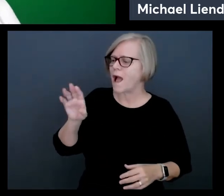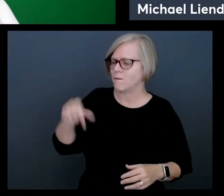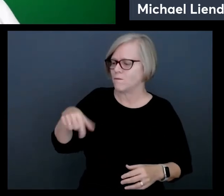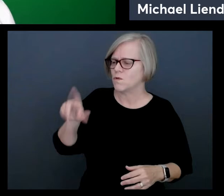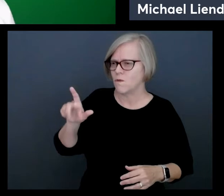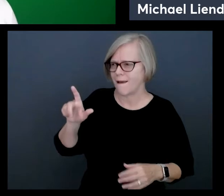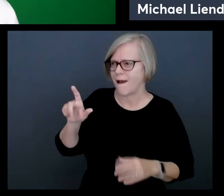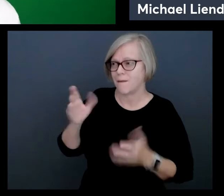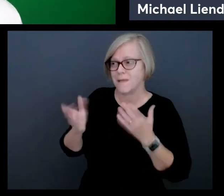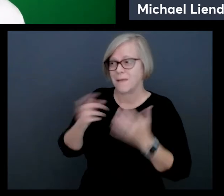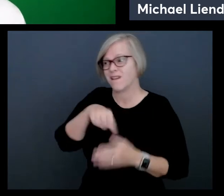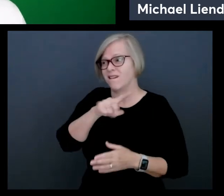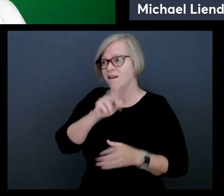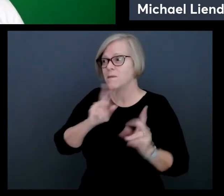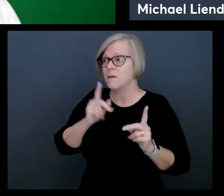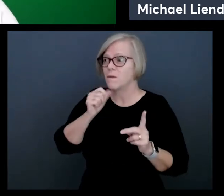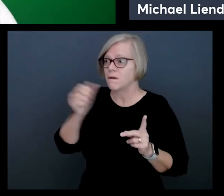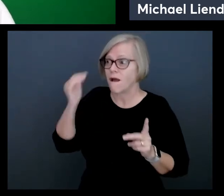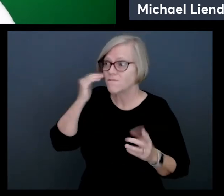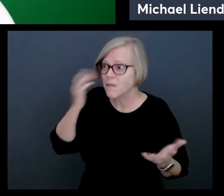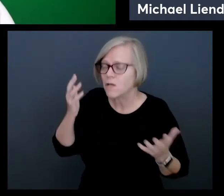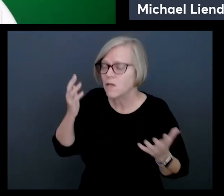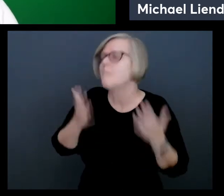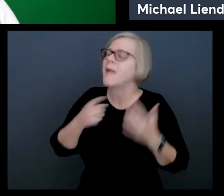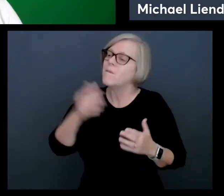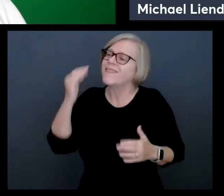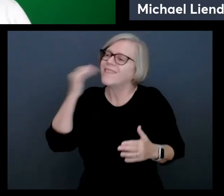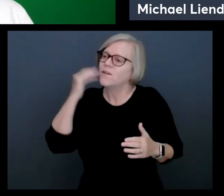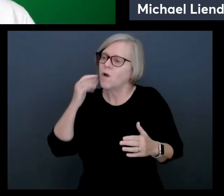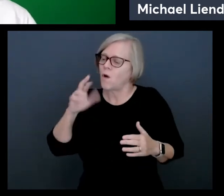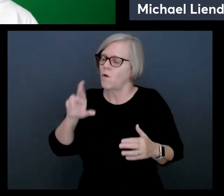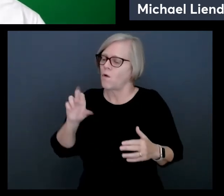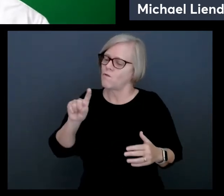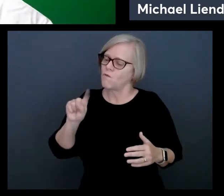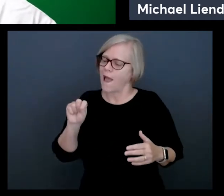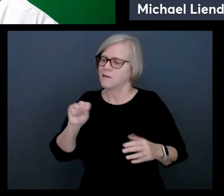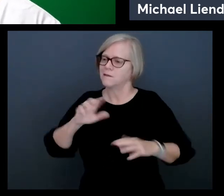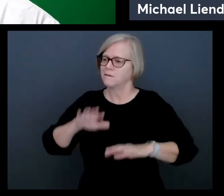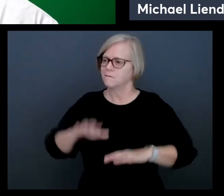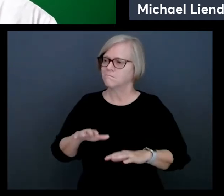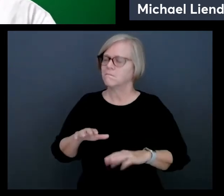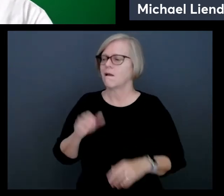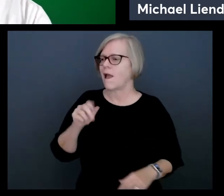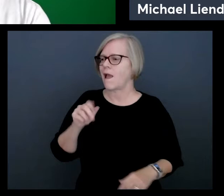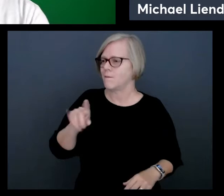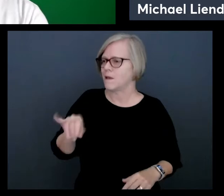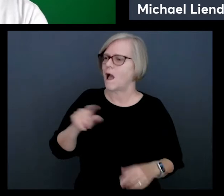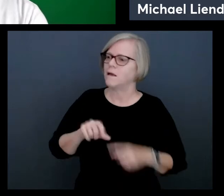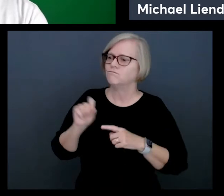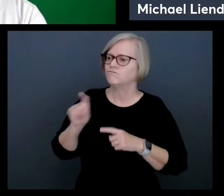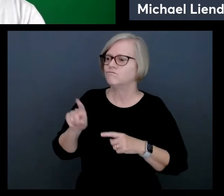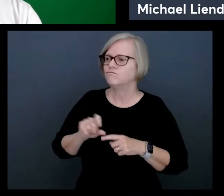for anybody that may not also be familiar. So a lot of people might be familiar with REST APIs, right?